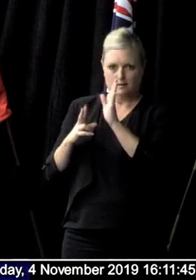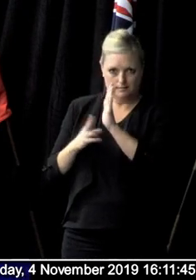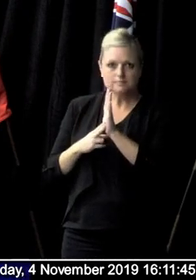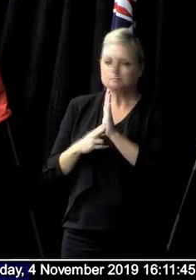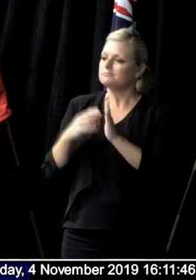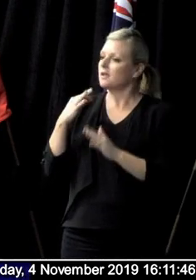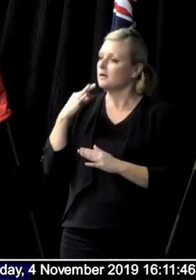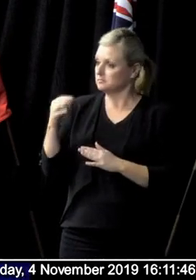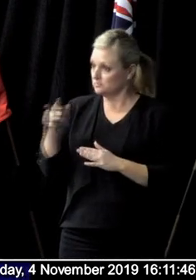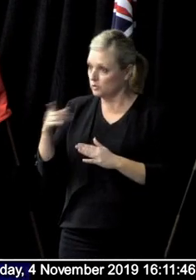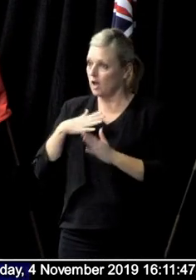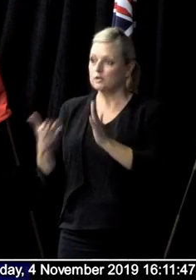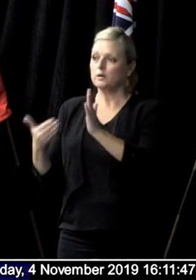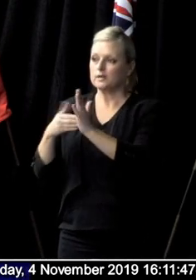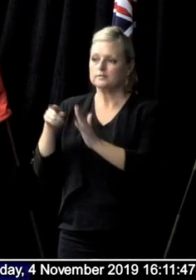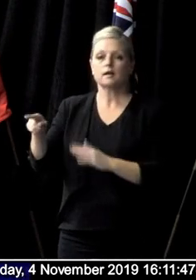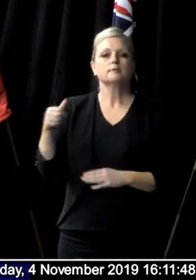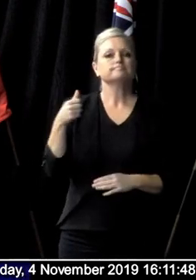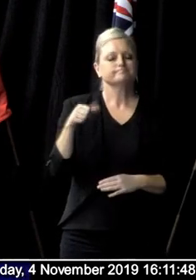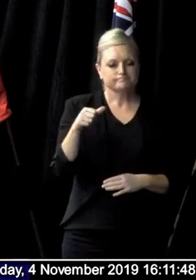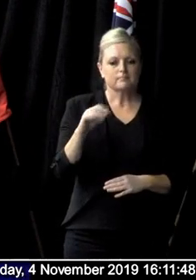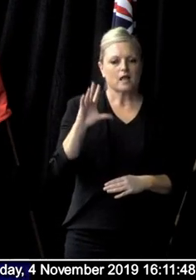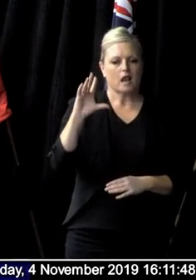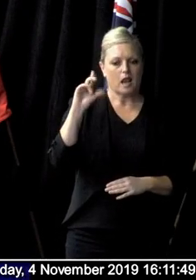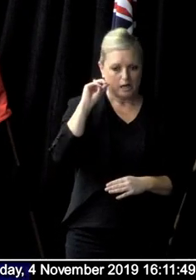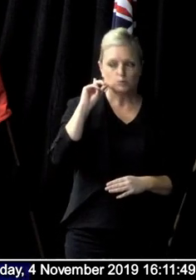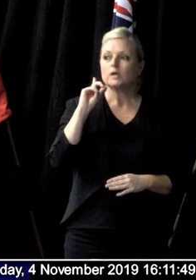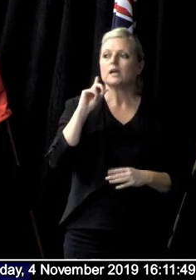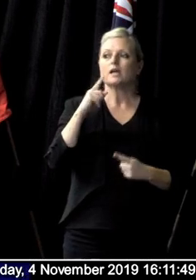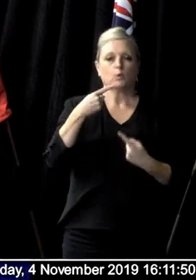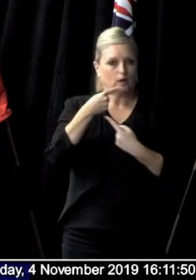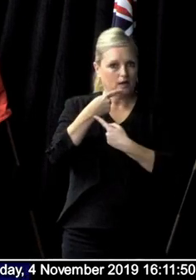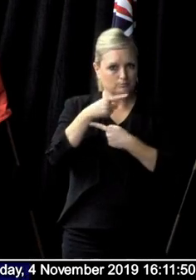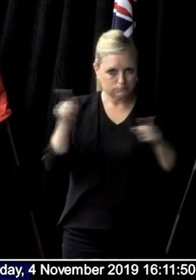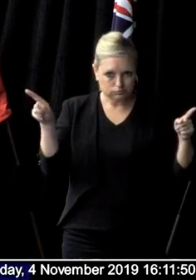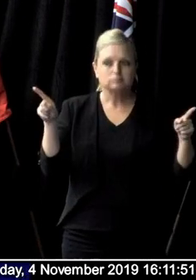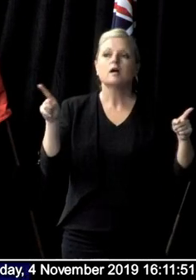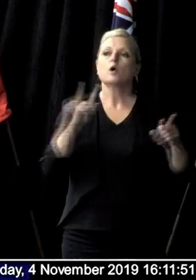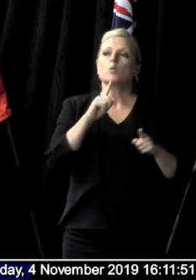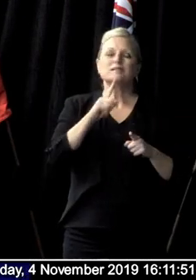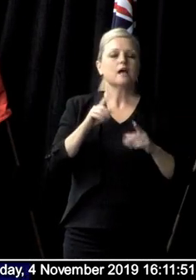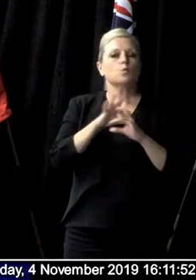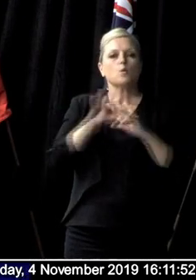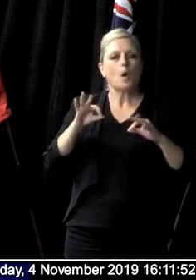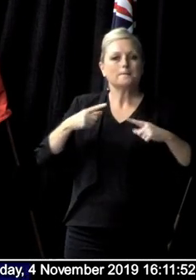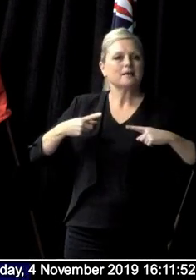As we intimated last week in our communications, we won’t be in a position to cross-examine these witnesses, particularly as there has been further